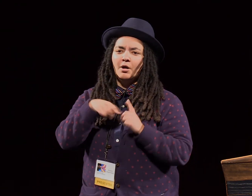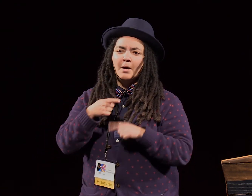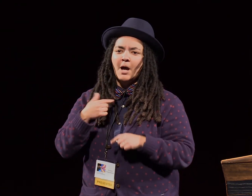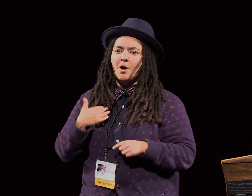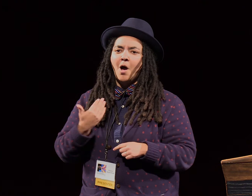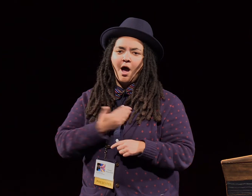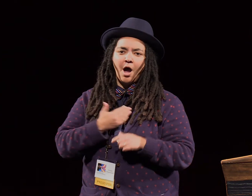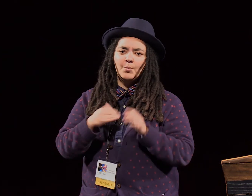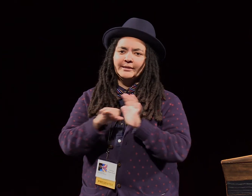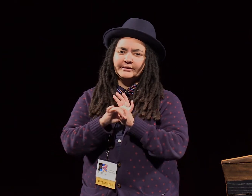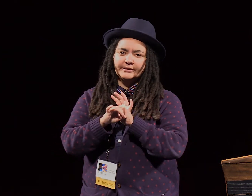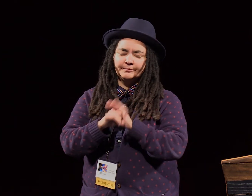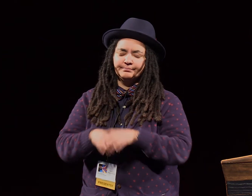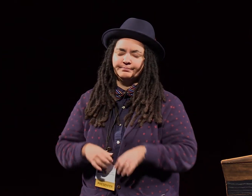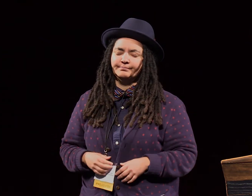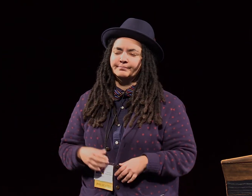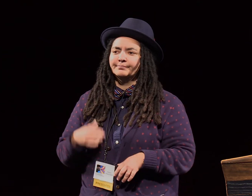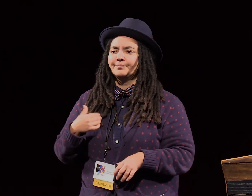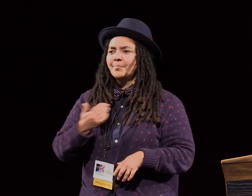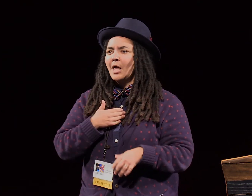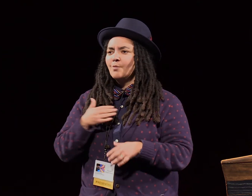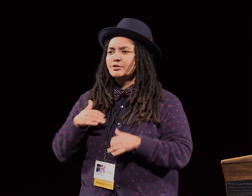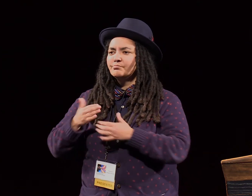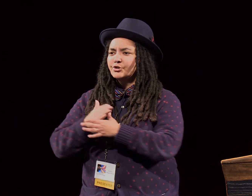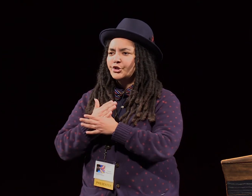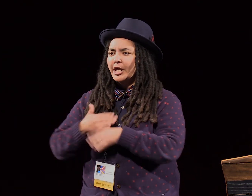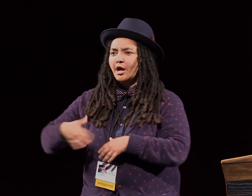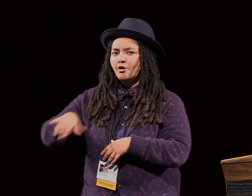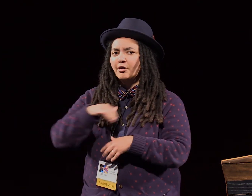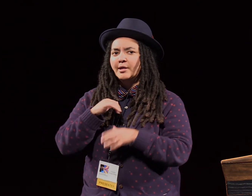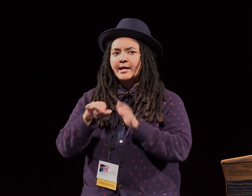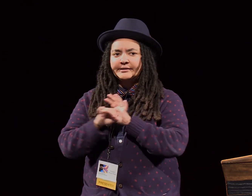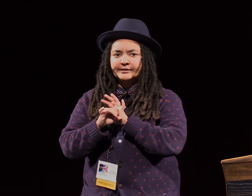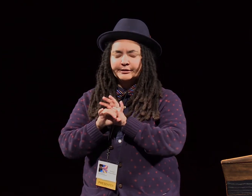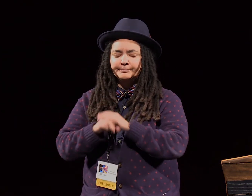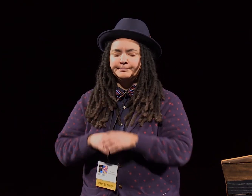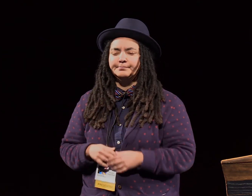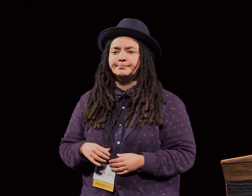And we already knew that we wanted to talk about our identities and our shared identities.